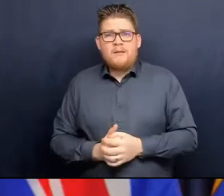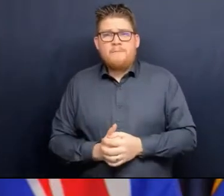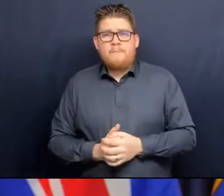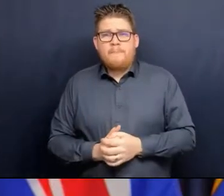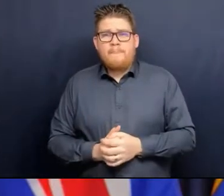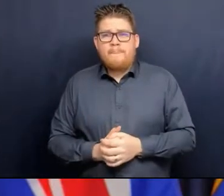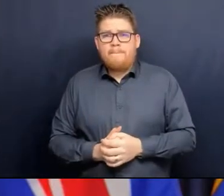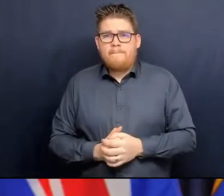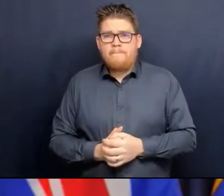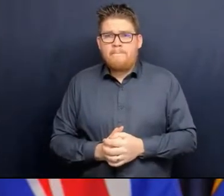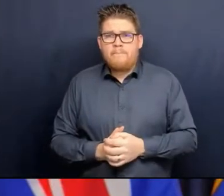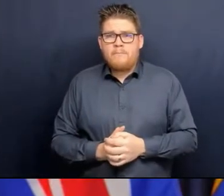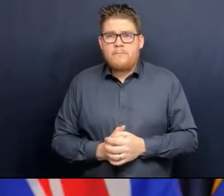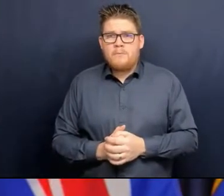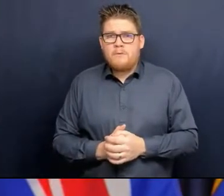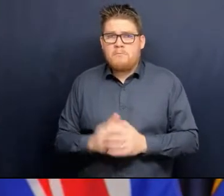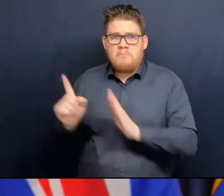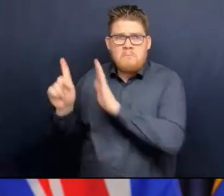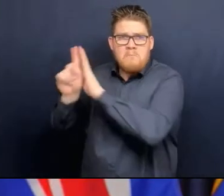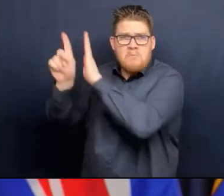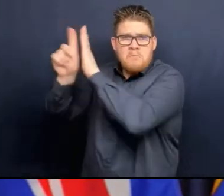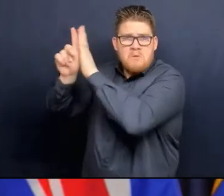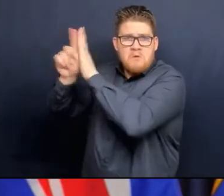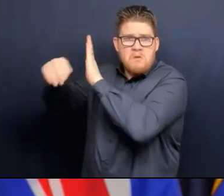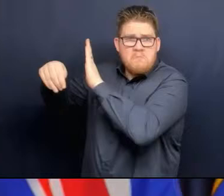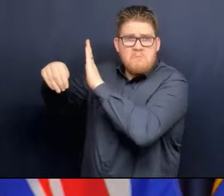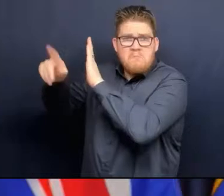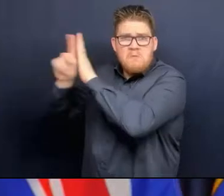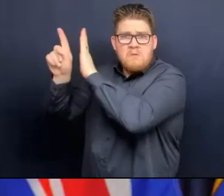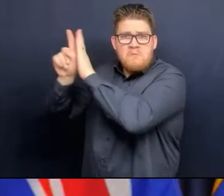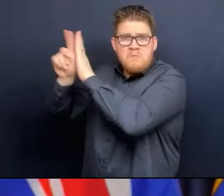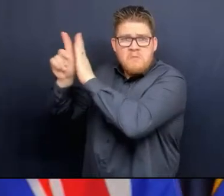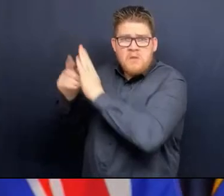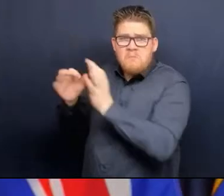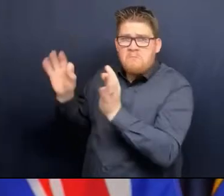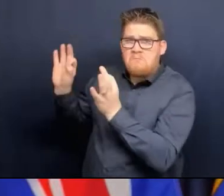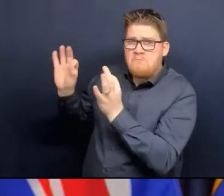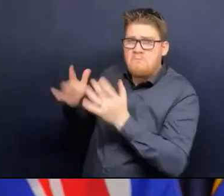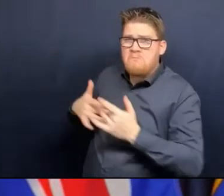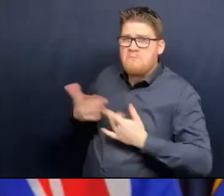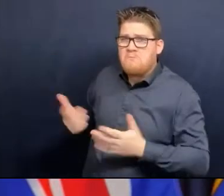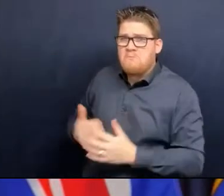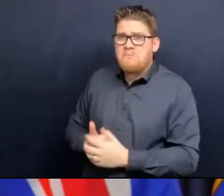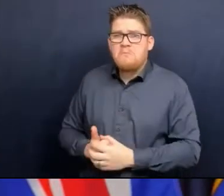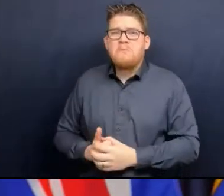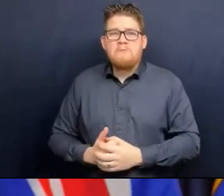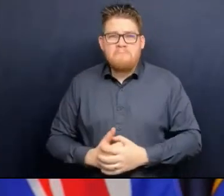First of all, just let the bell